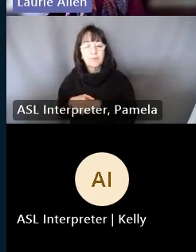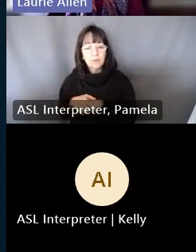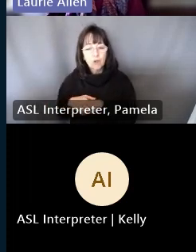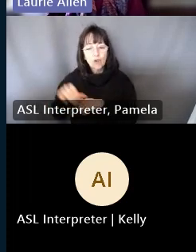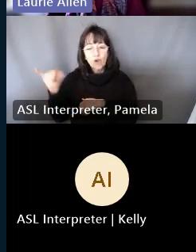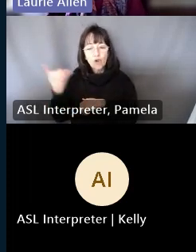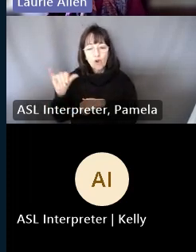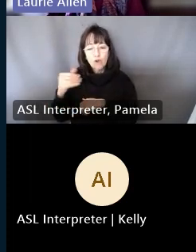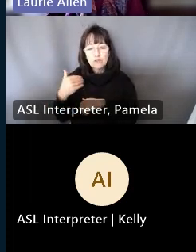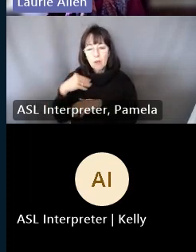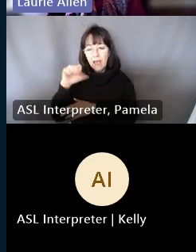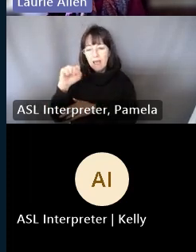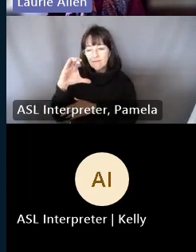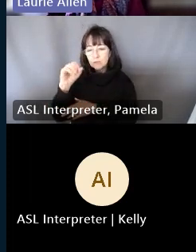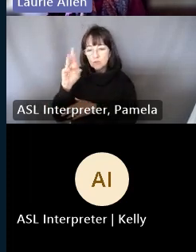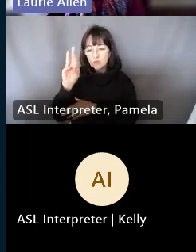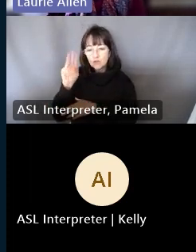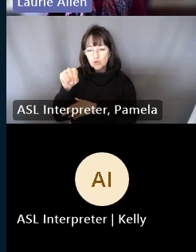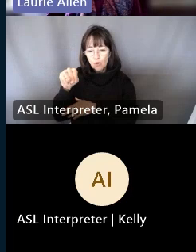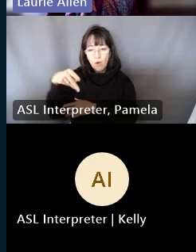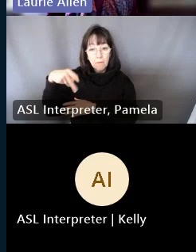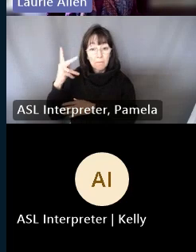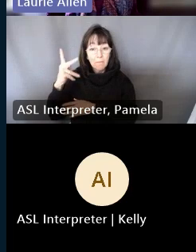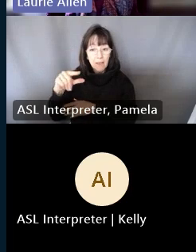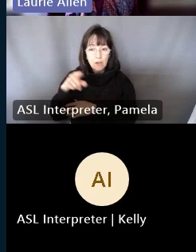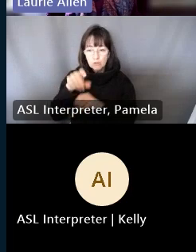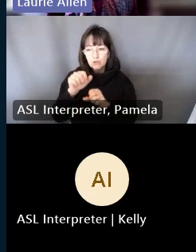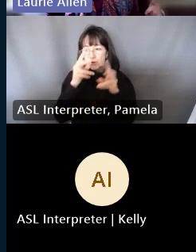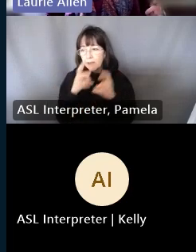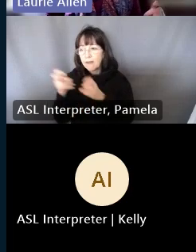which you can put right into your own learning management system so that you can track it.